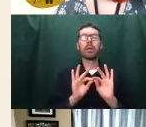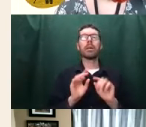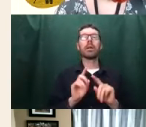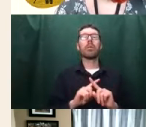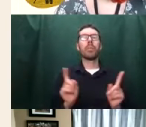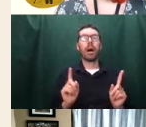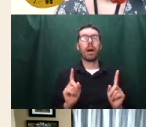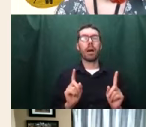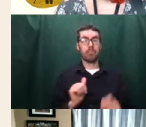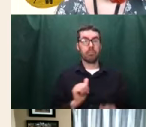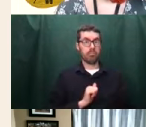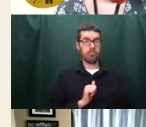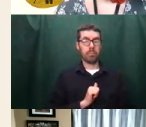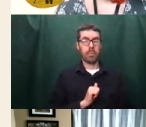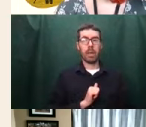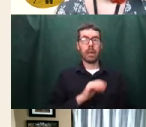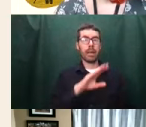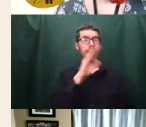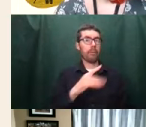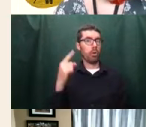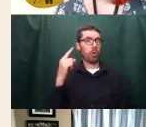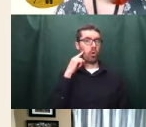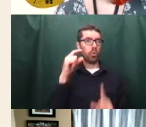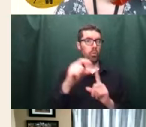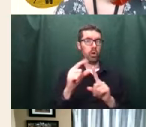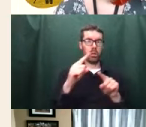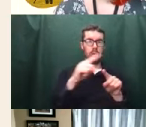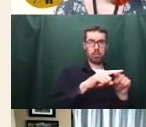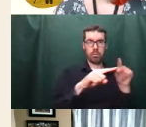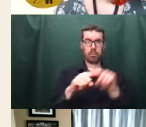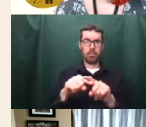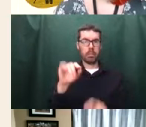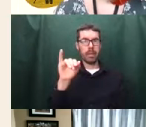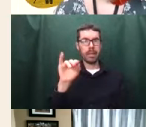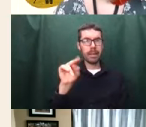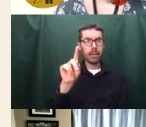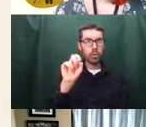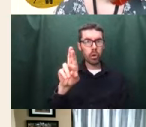I did not hear the term interdependence, um, fully until I started going to graduate school